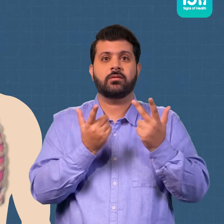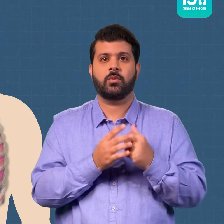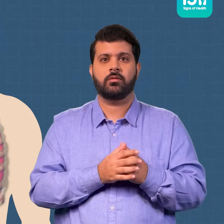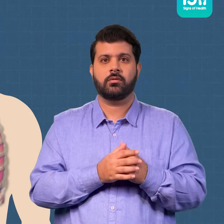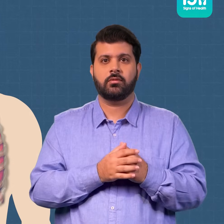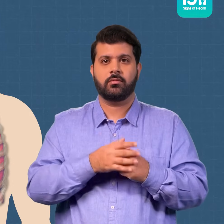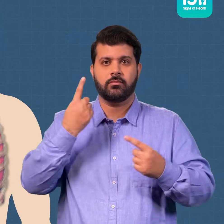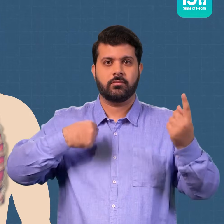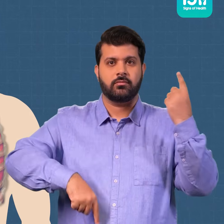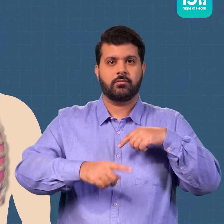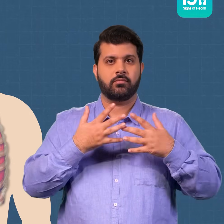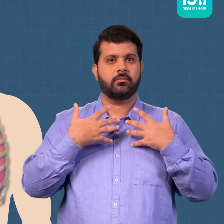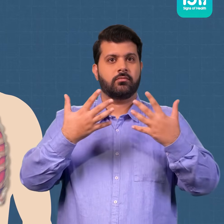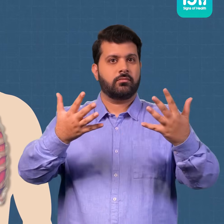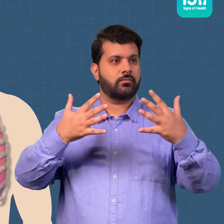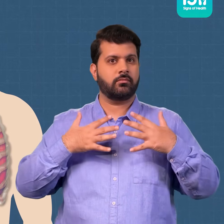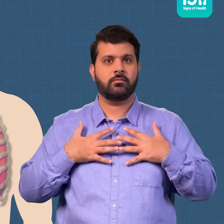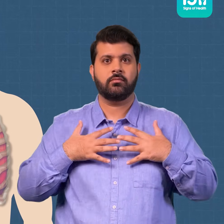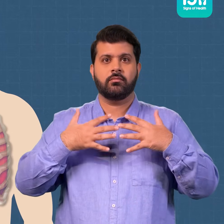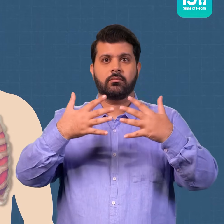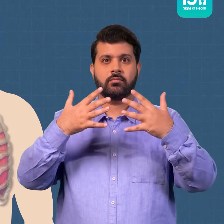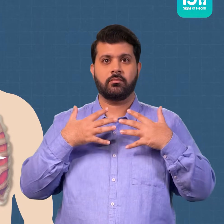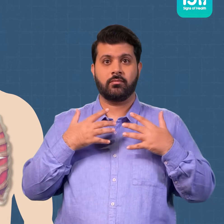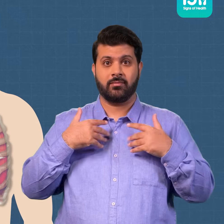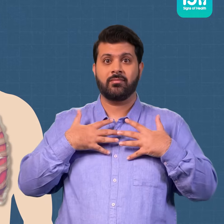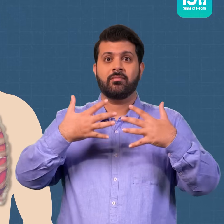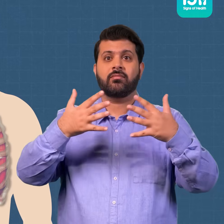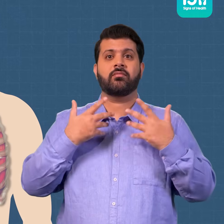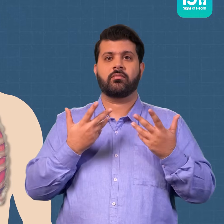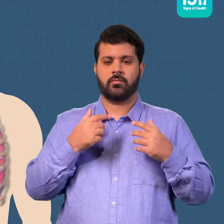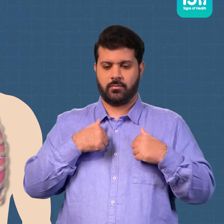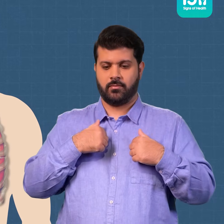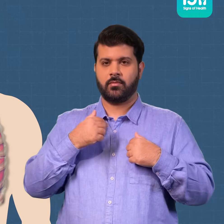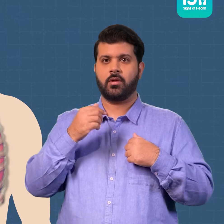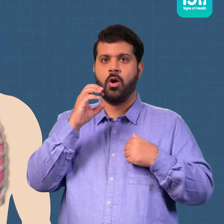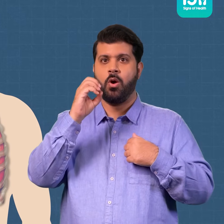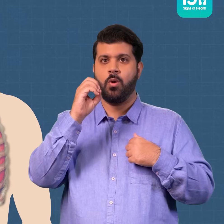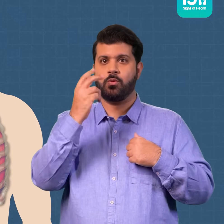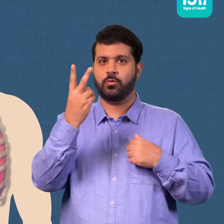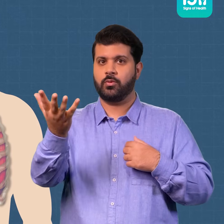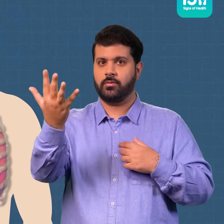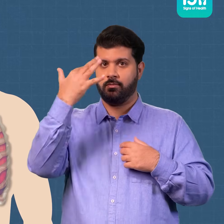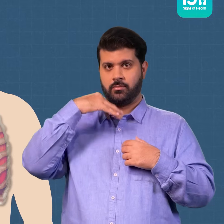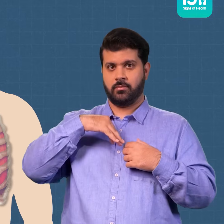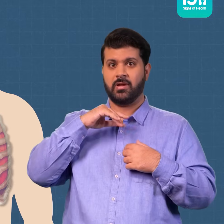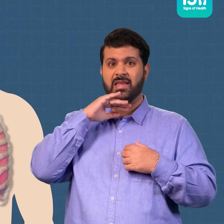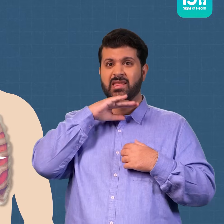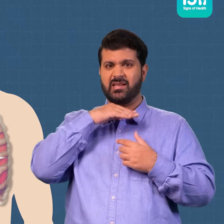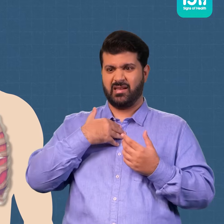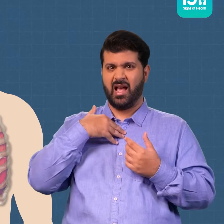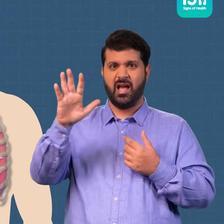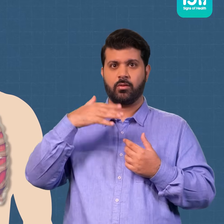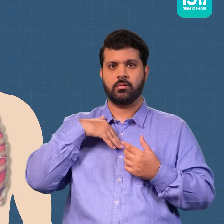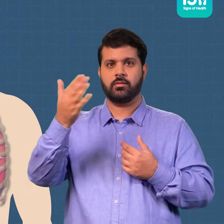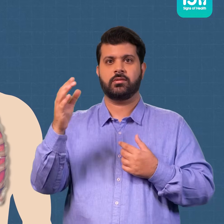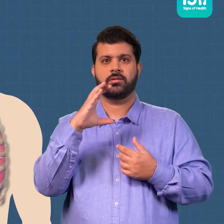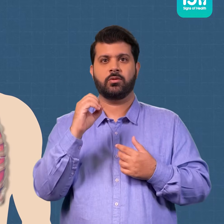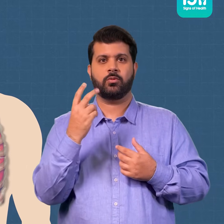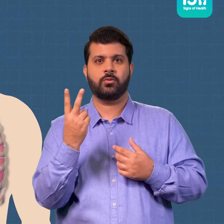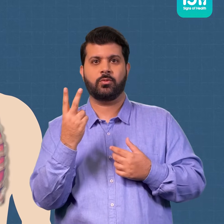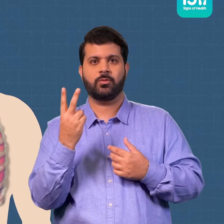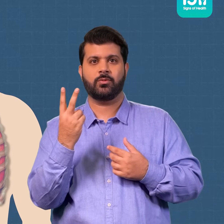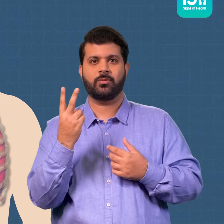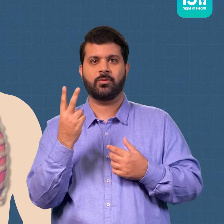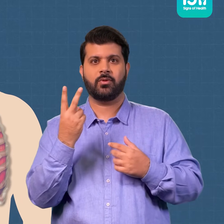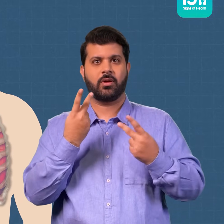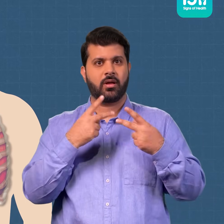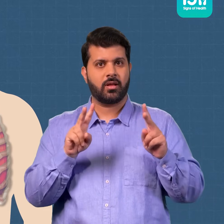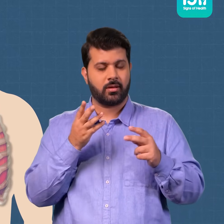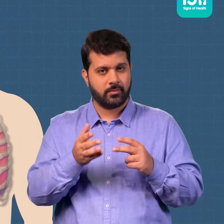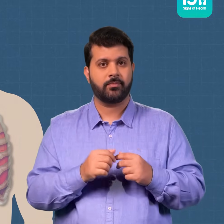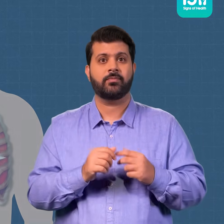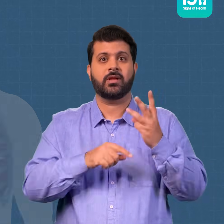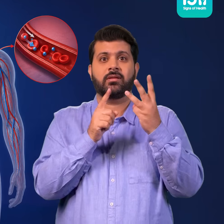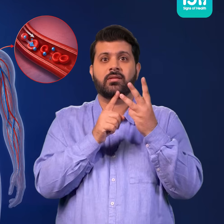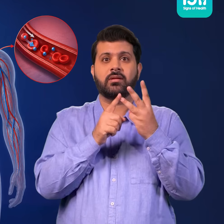2. The Respiratory system – We inhale oxygen (O₂) and exhale carbon dioxide (CO₂).